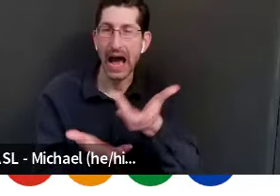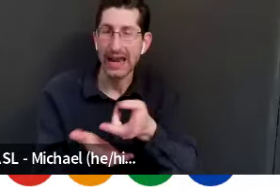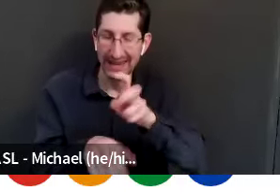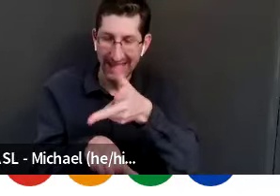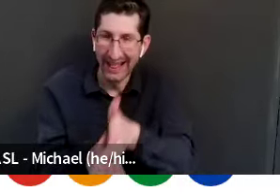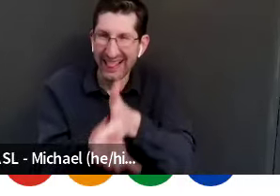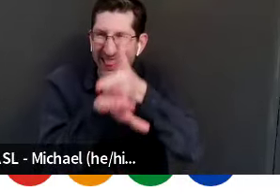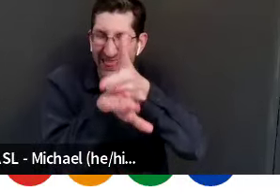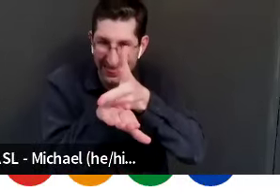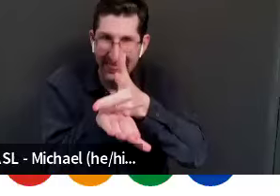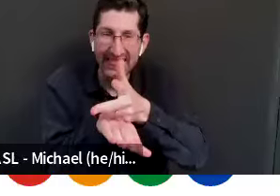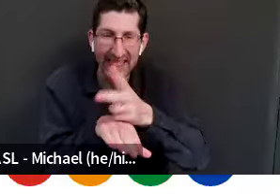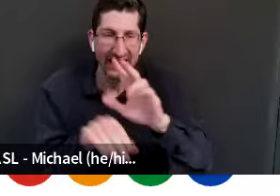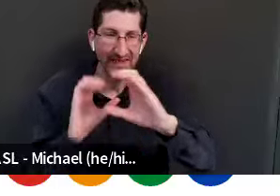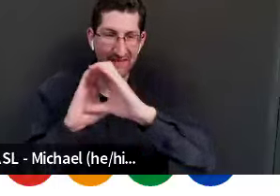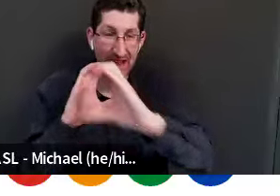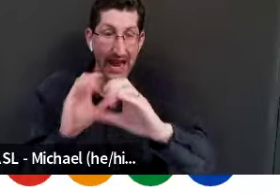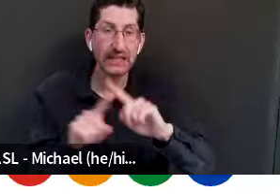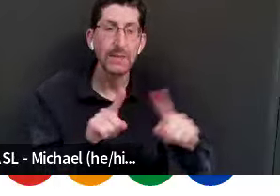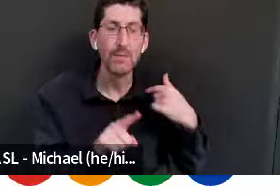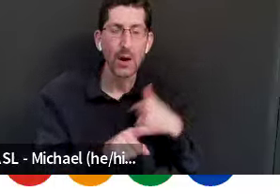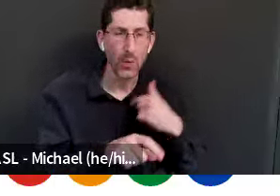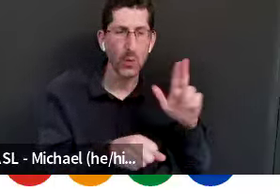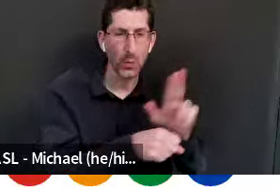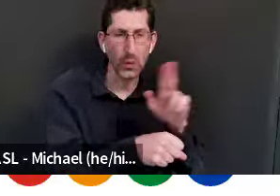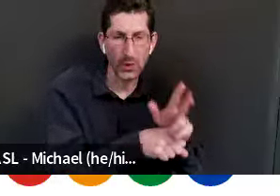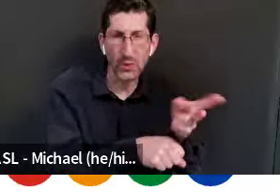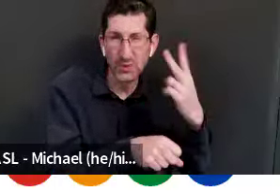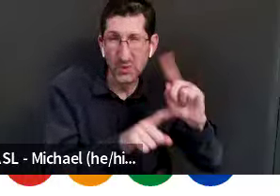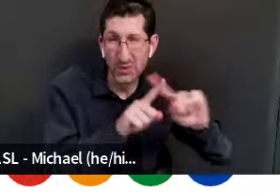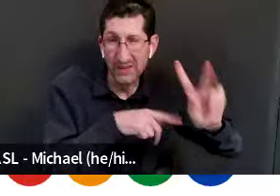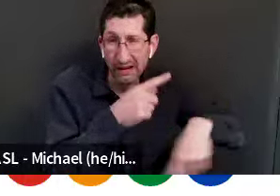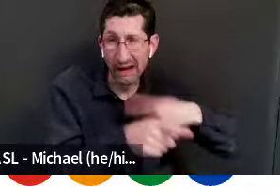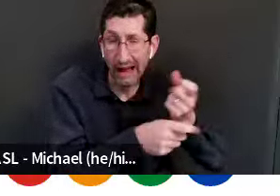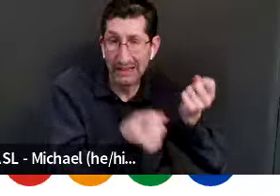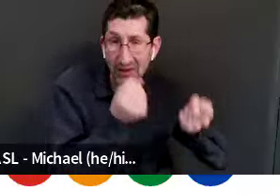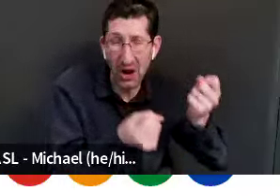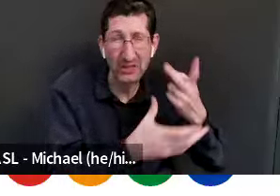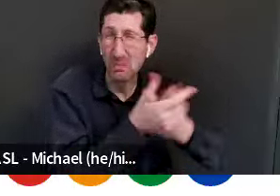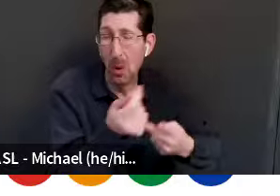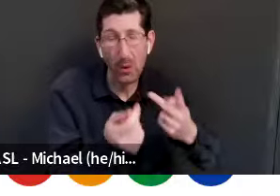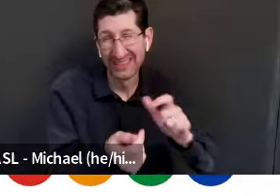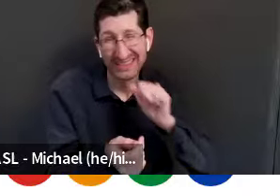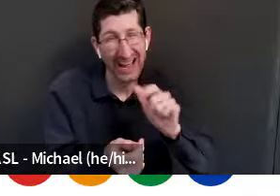AND WE CALL THEM DESANS, BECAUSE WE CALL THEM SEDANS BECAUSE